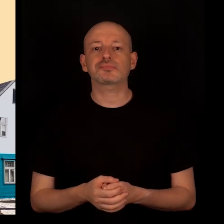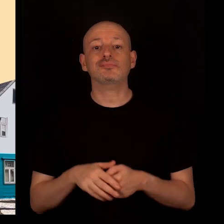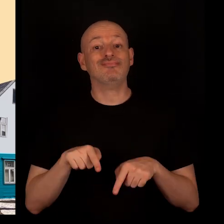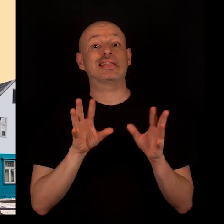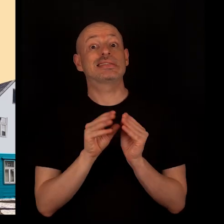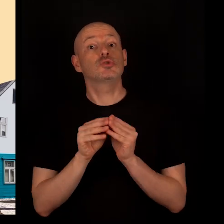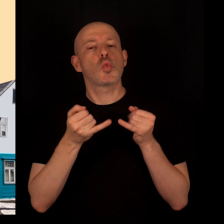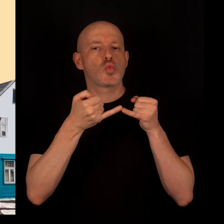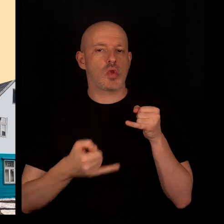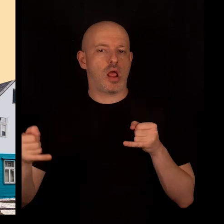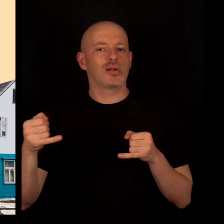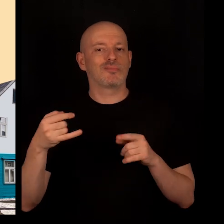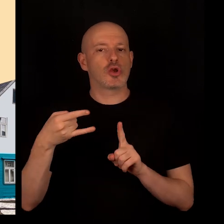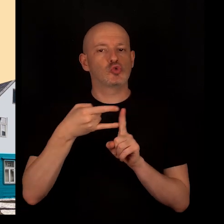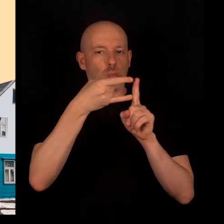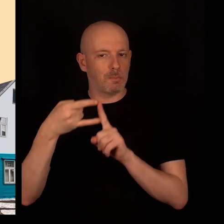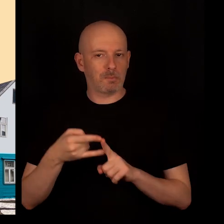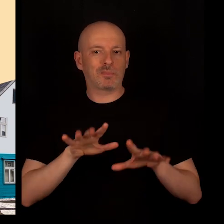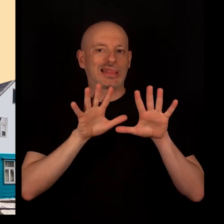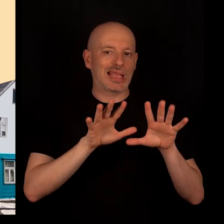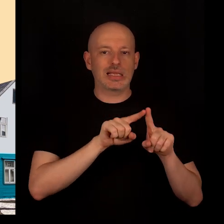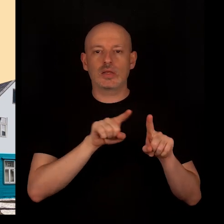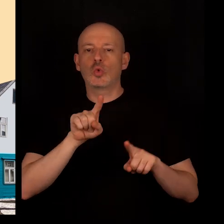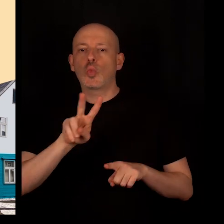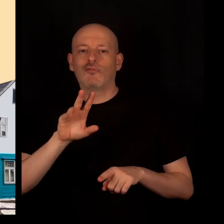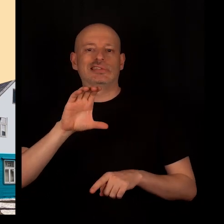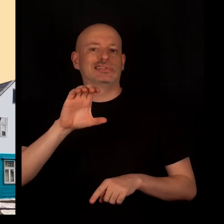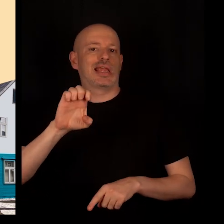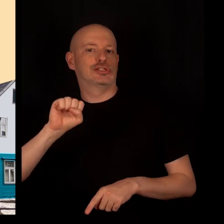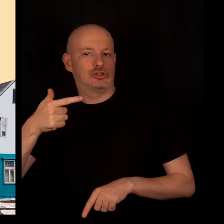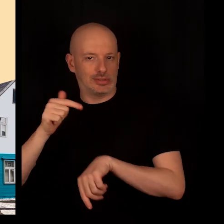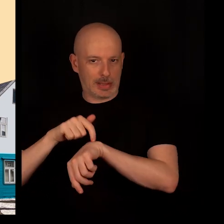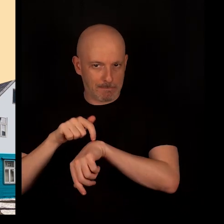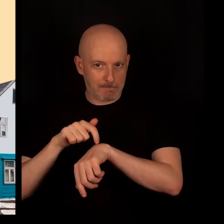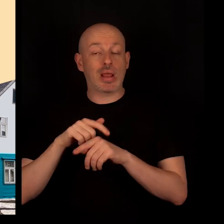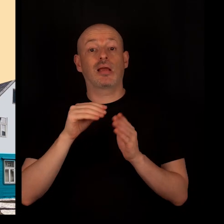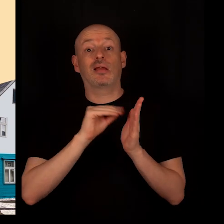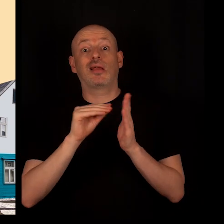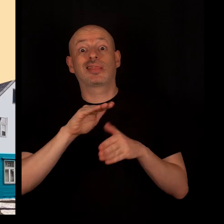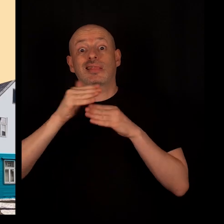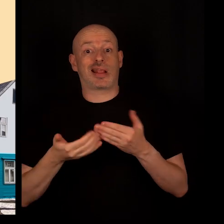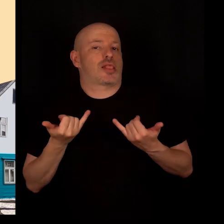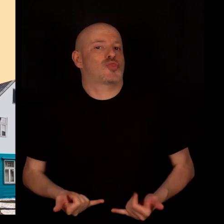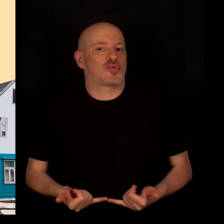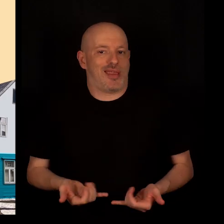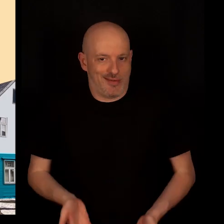These sessions will be online via Zoom from 10h to 12h CEST and the registration deadline is today.